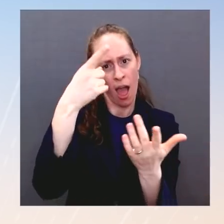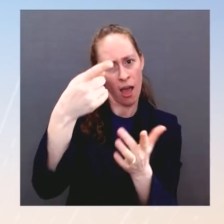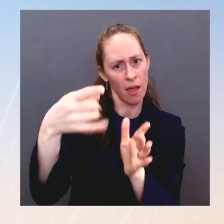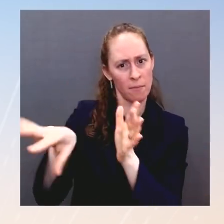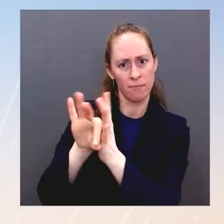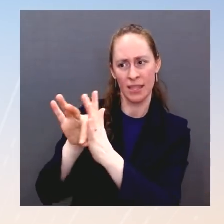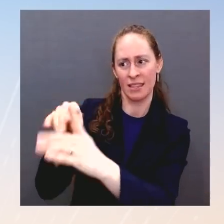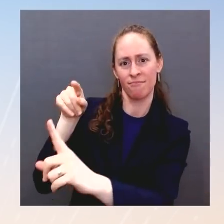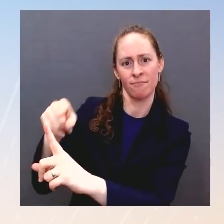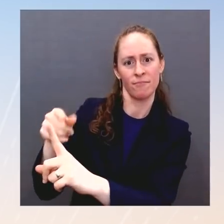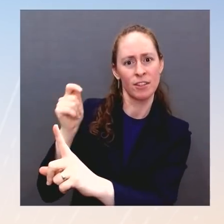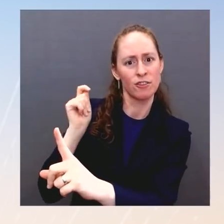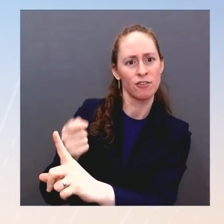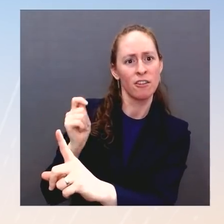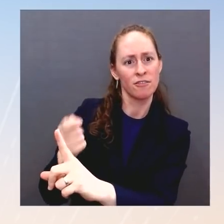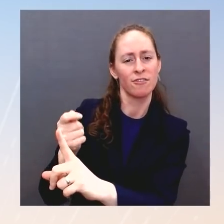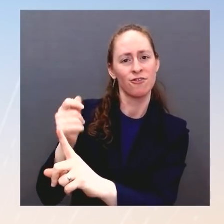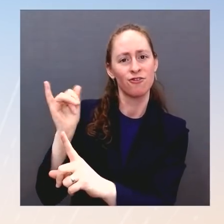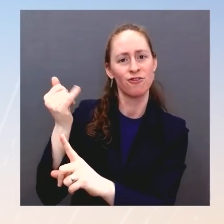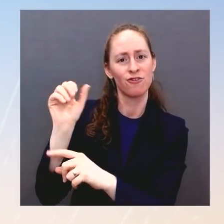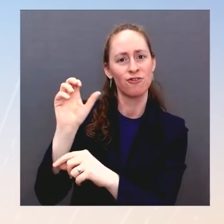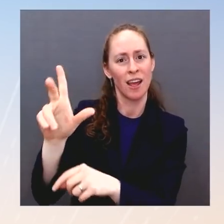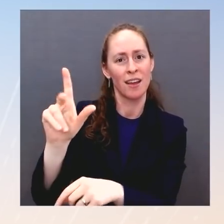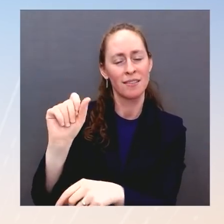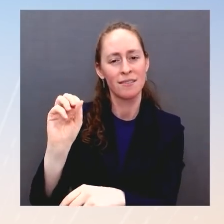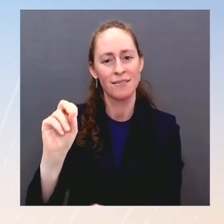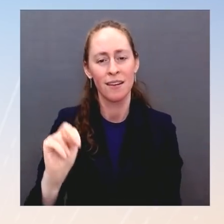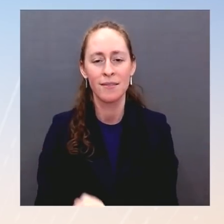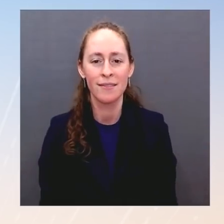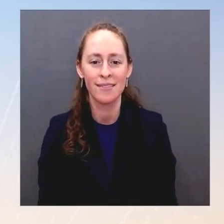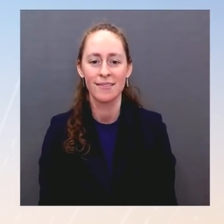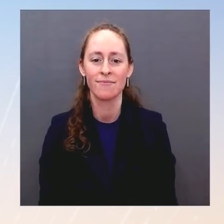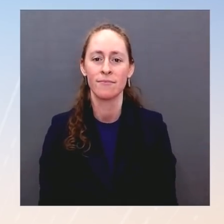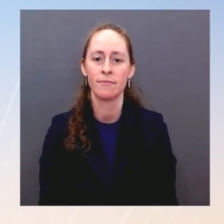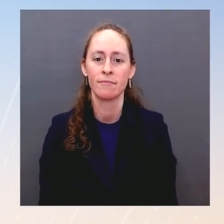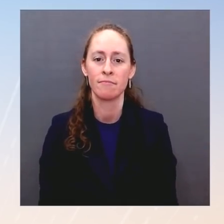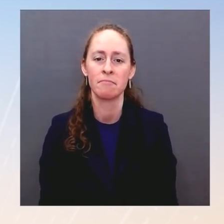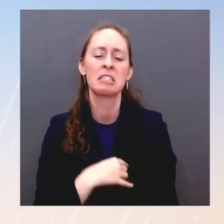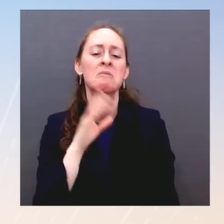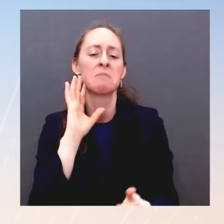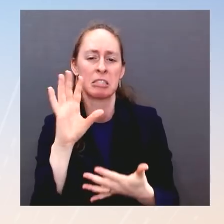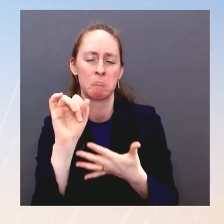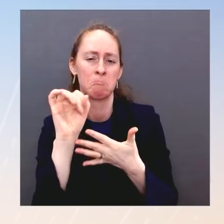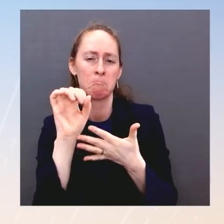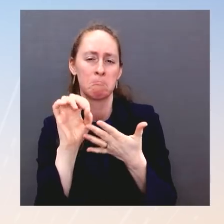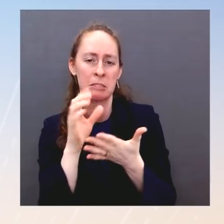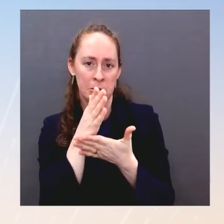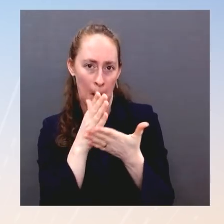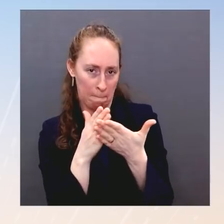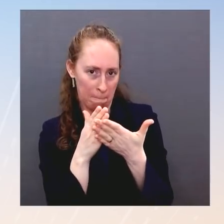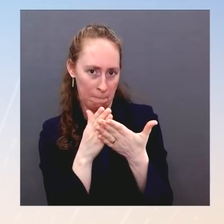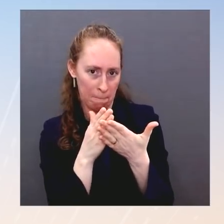that we're comfortable sharing at this point in time. And obviously, Judge Jackson will have -- be filling out a range of questionnaires.